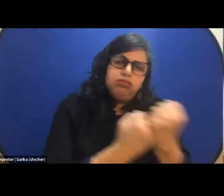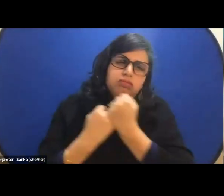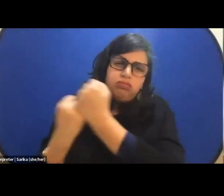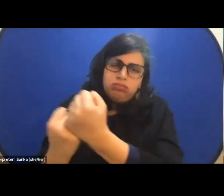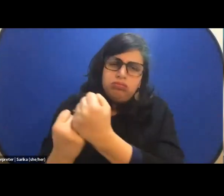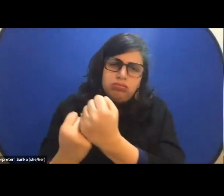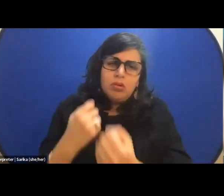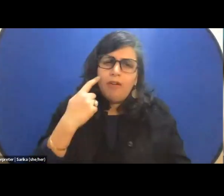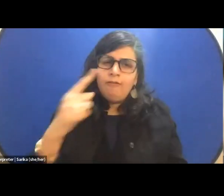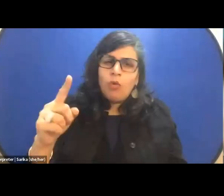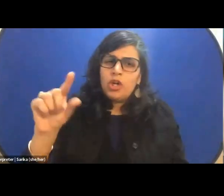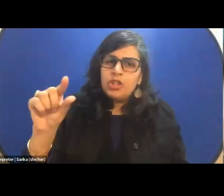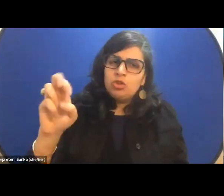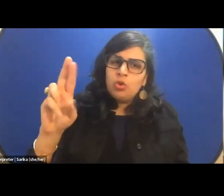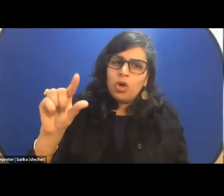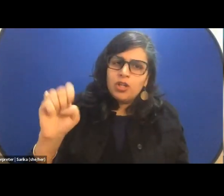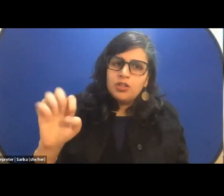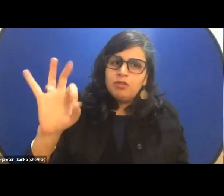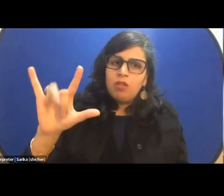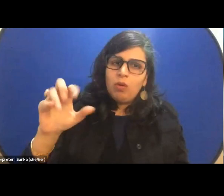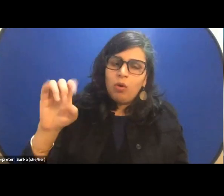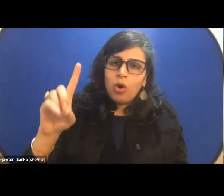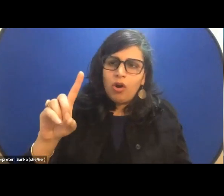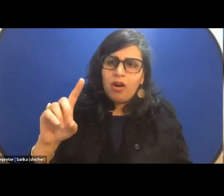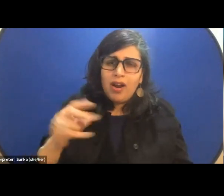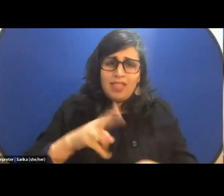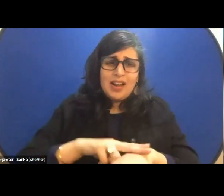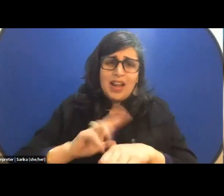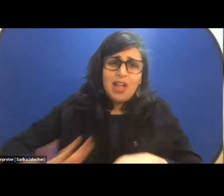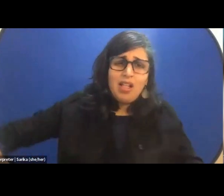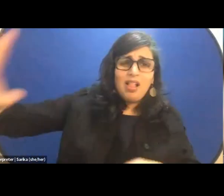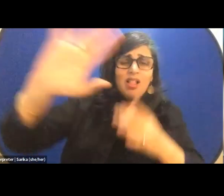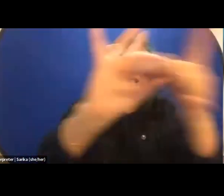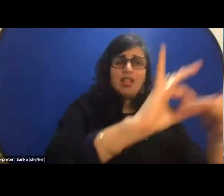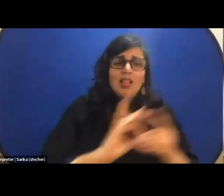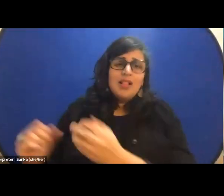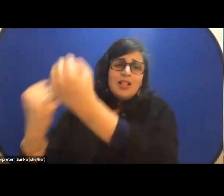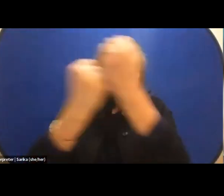Oregon senator spoke. This was a crowd draw that flashed solidarity for George Floyd